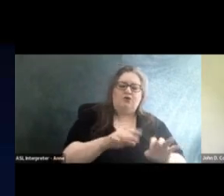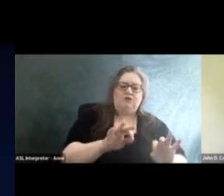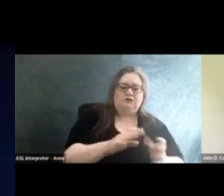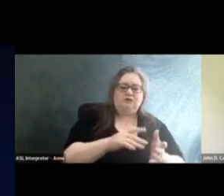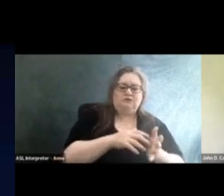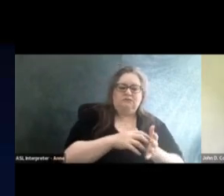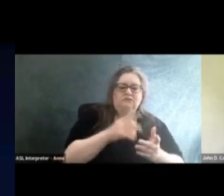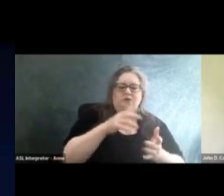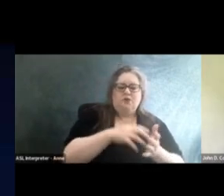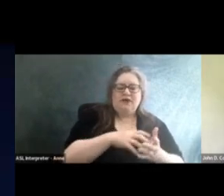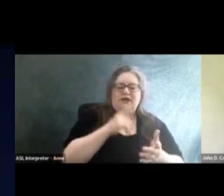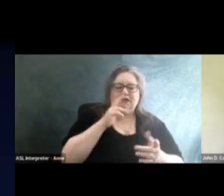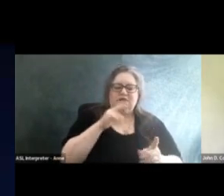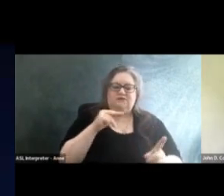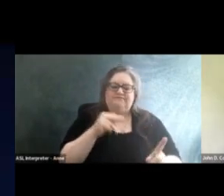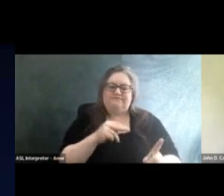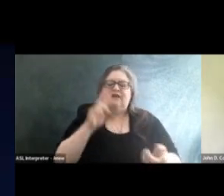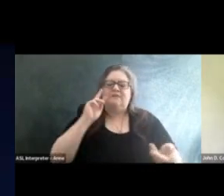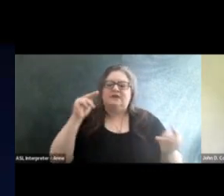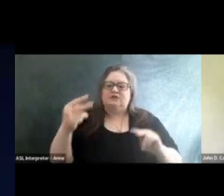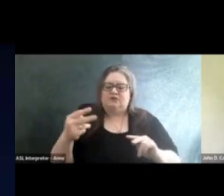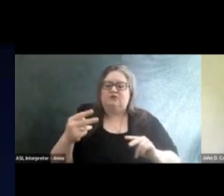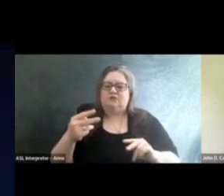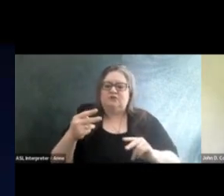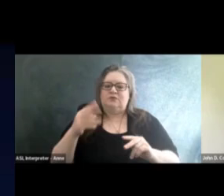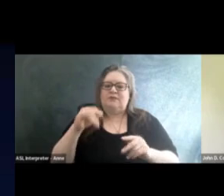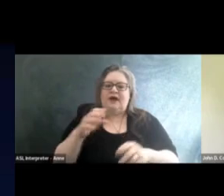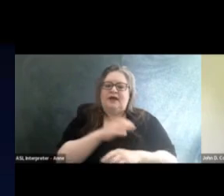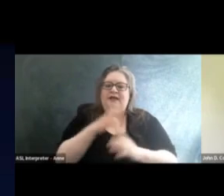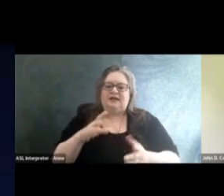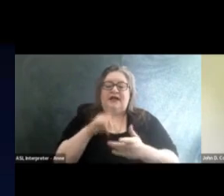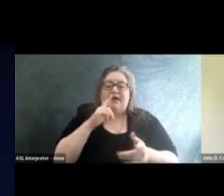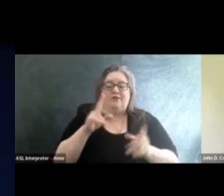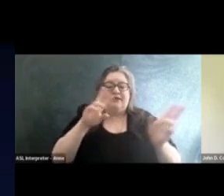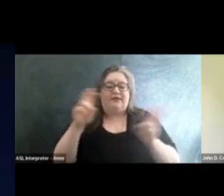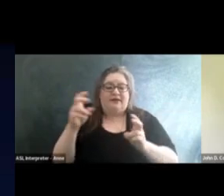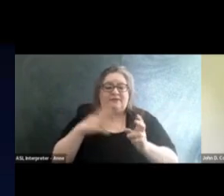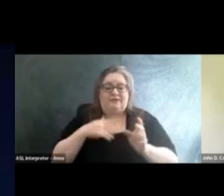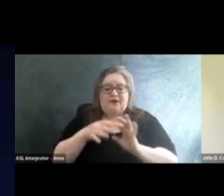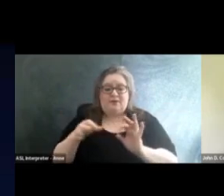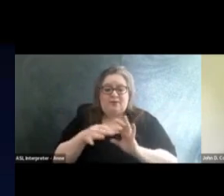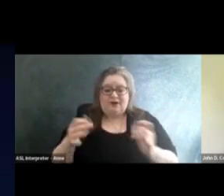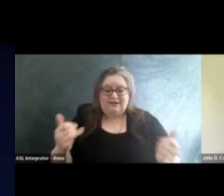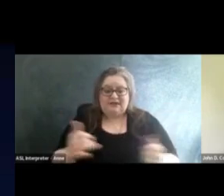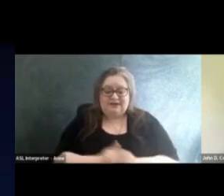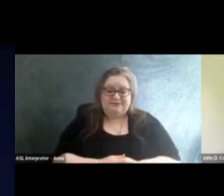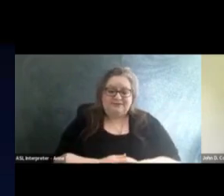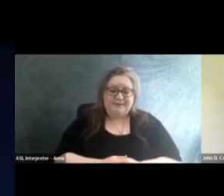misinterpreted by clinicians, and that will be a major theme of my remarks today, neurologic